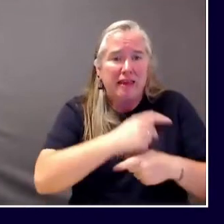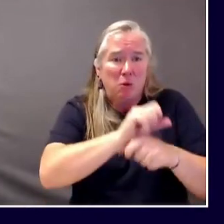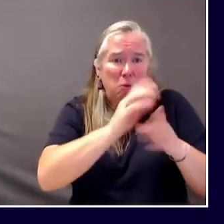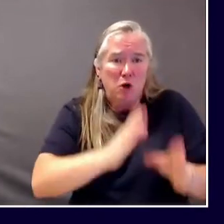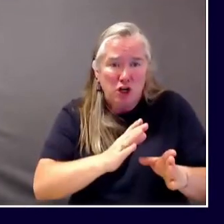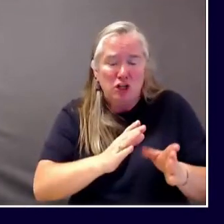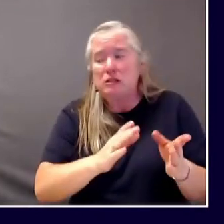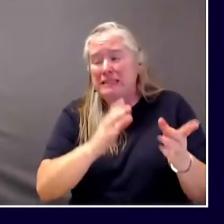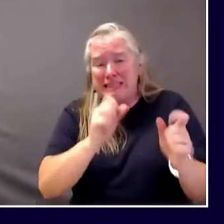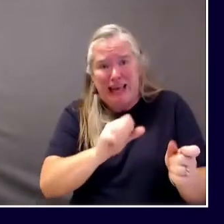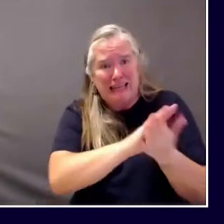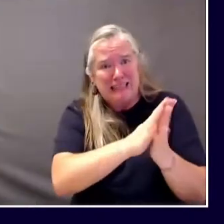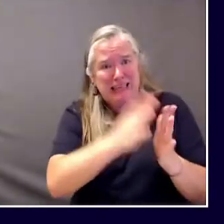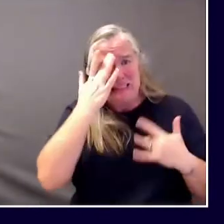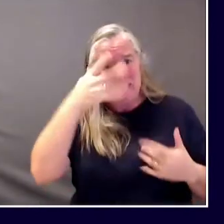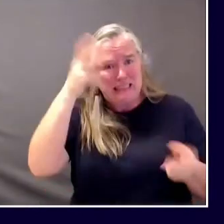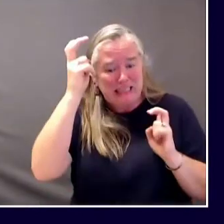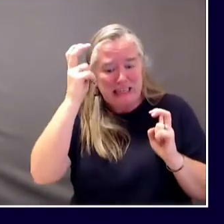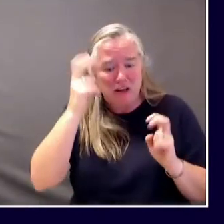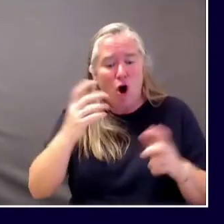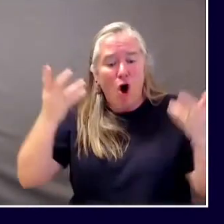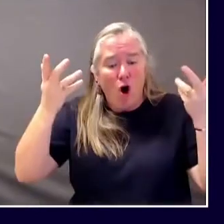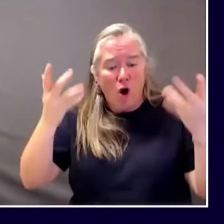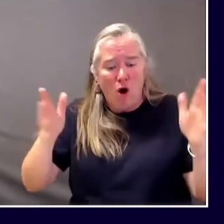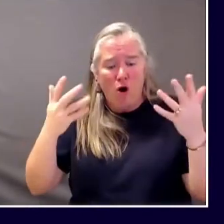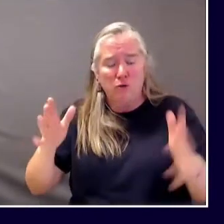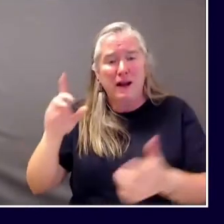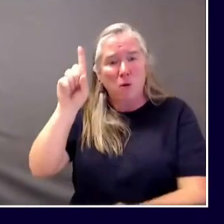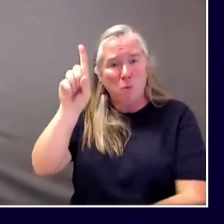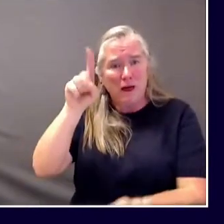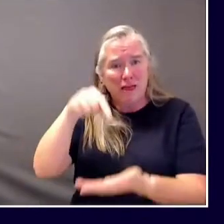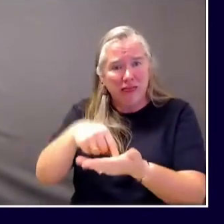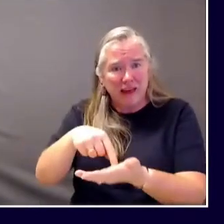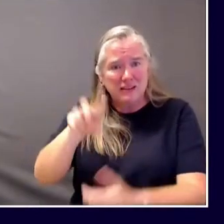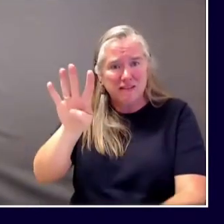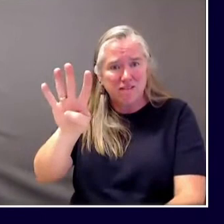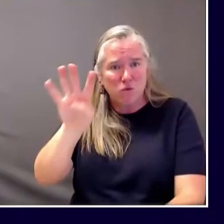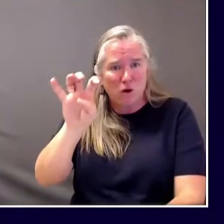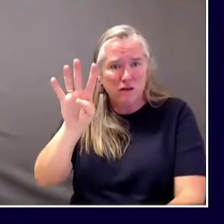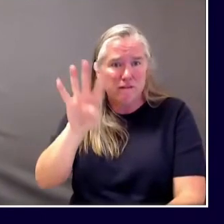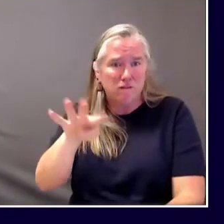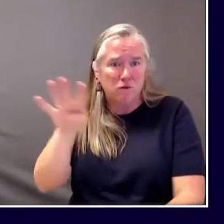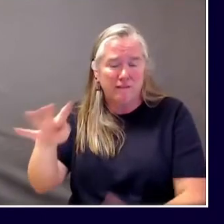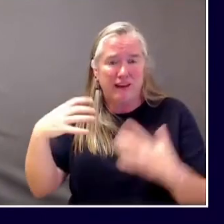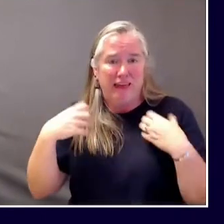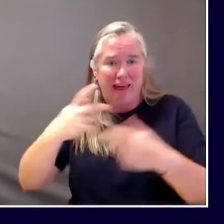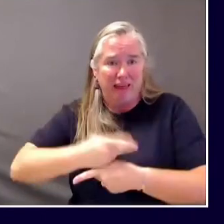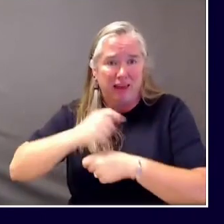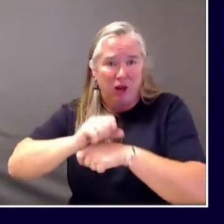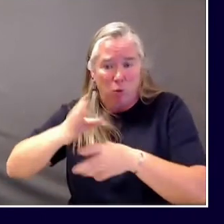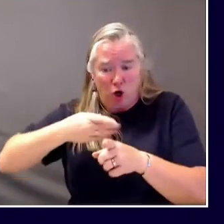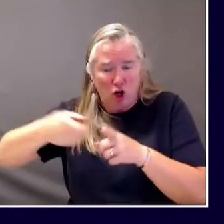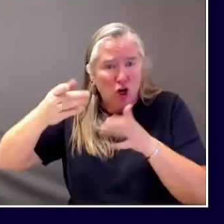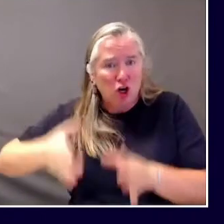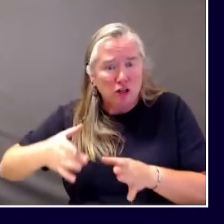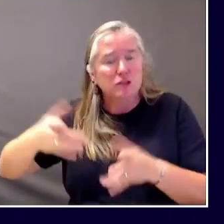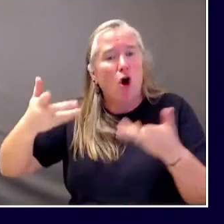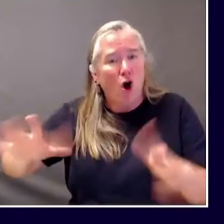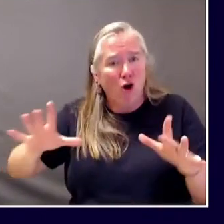care workers already infected by this virus here in Maine since